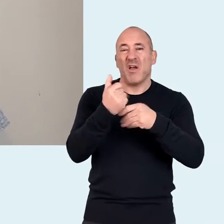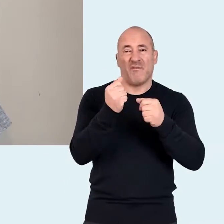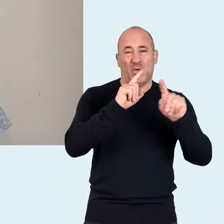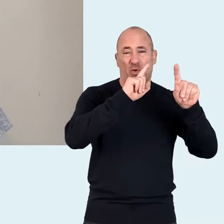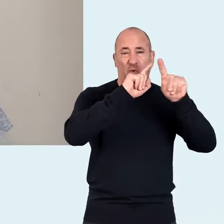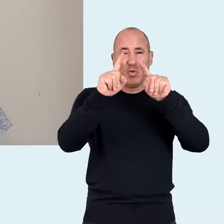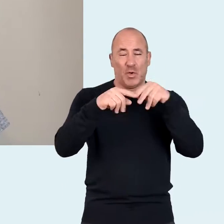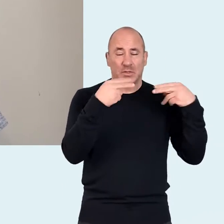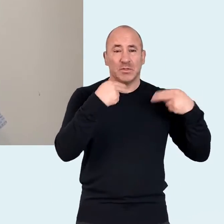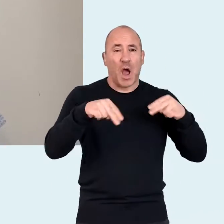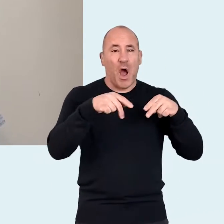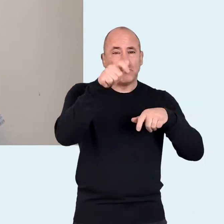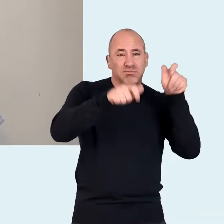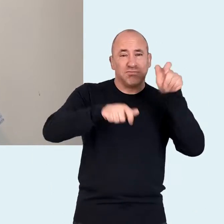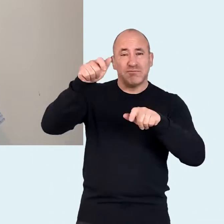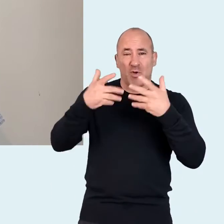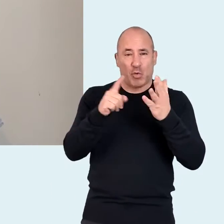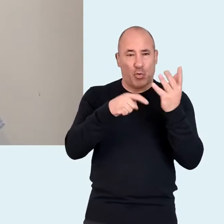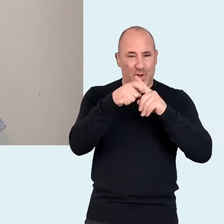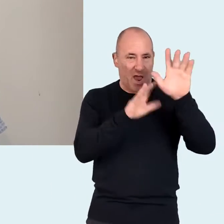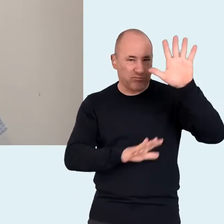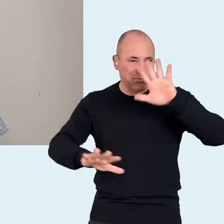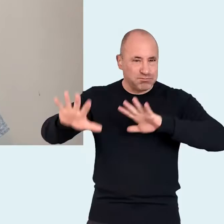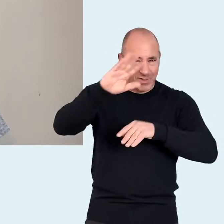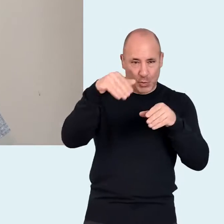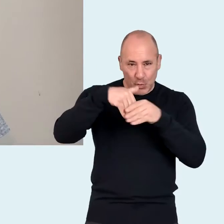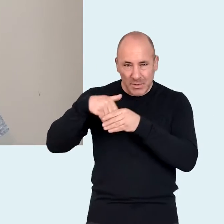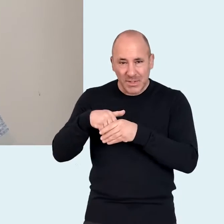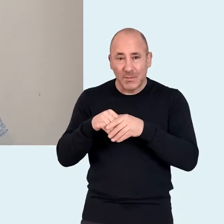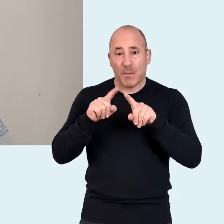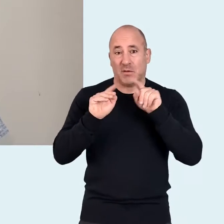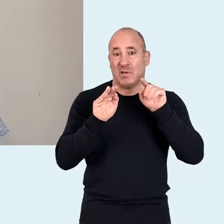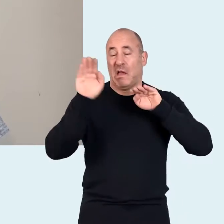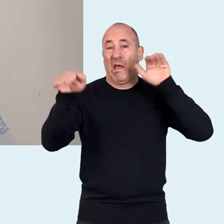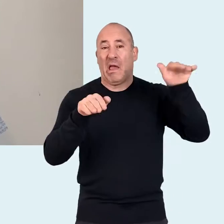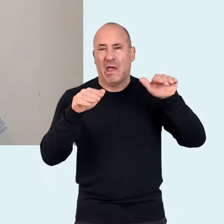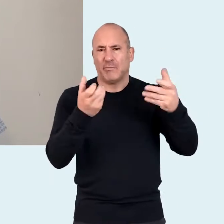from all over the United Kingdom and a few beyond discussing their approaches and advice.